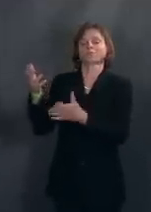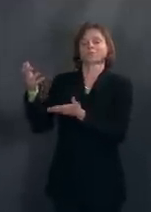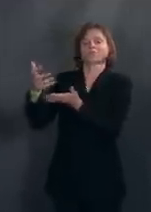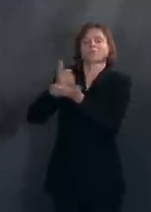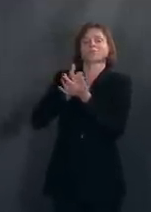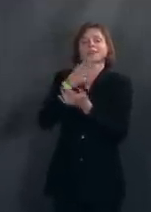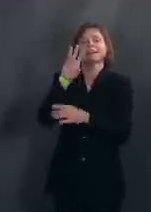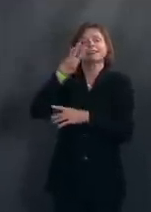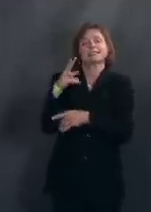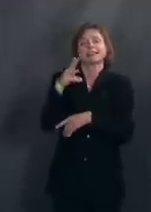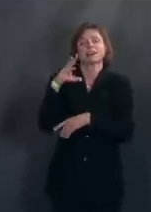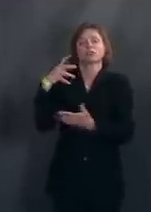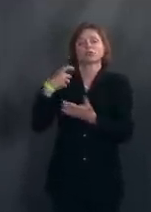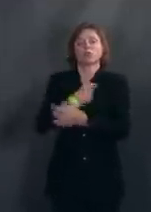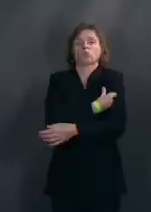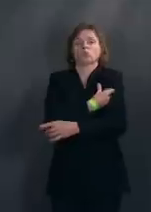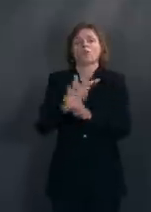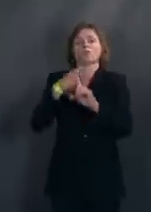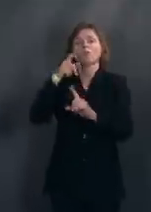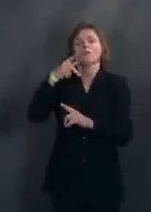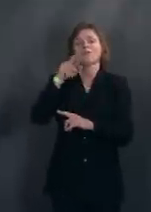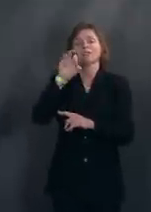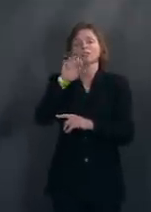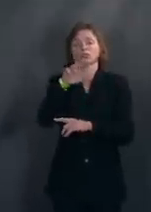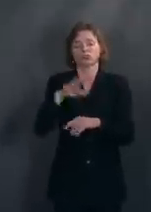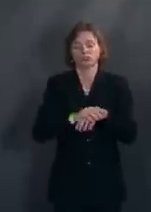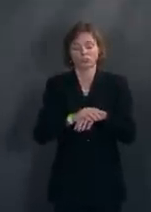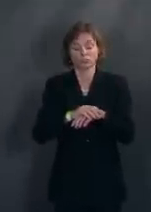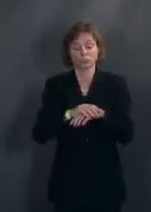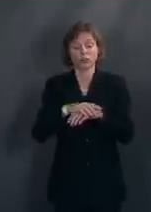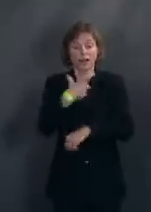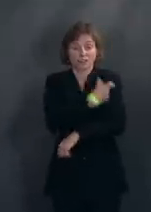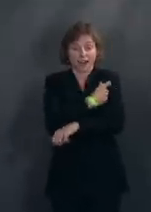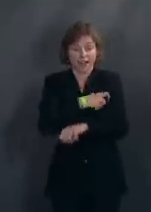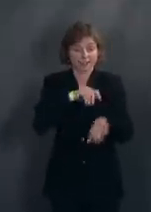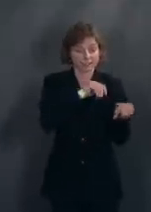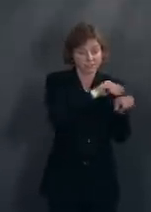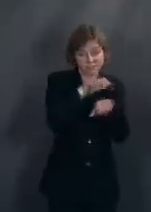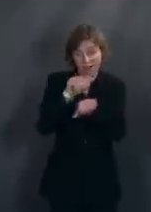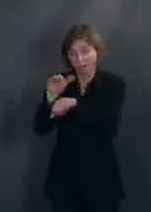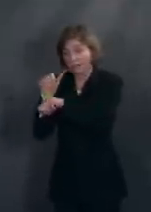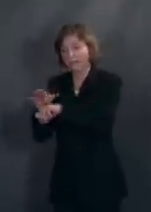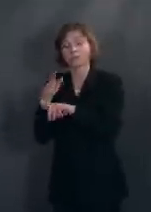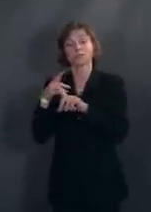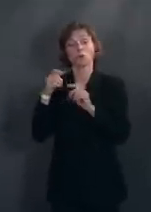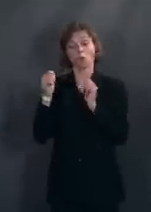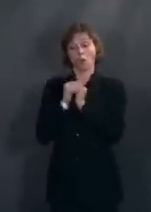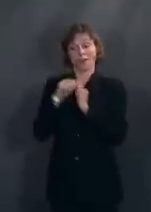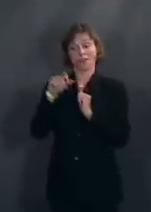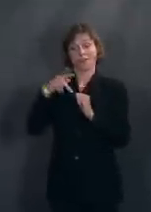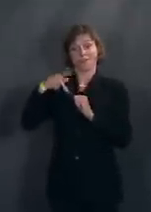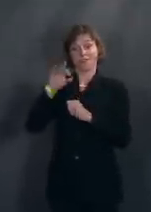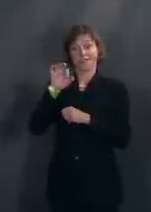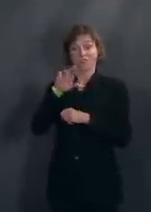vaccine kits shipped to states, tribes and territories with Pfizer vials now contain the syringe required